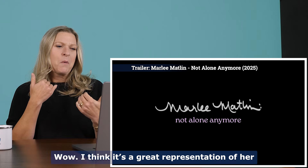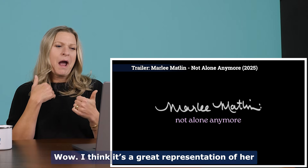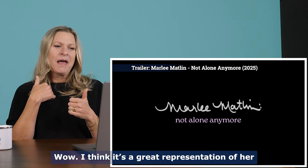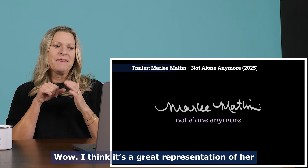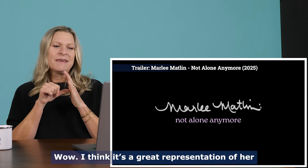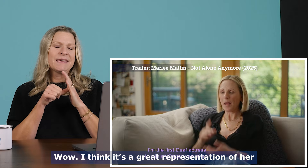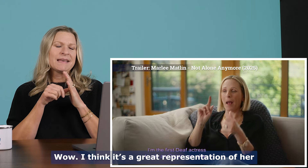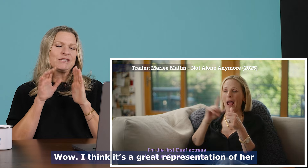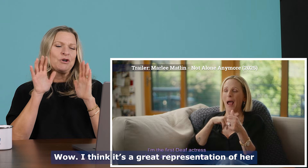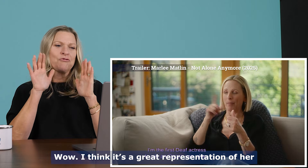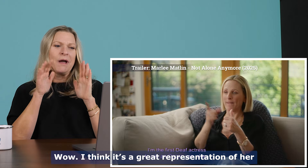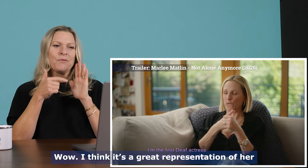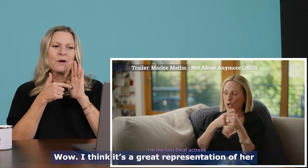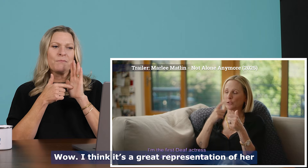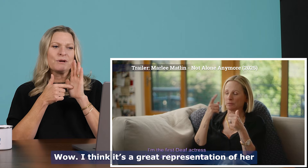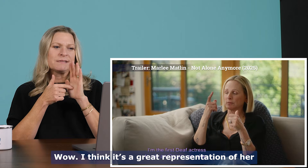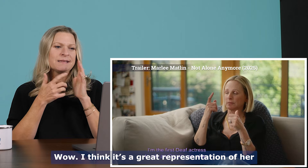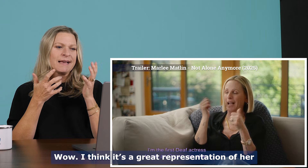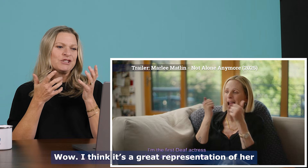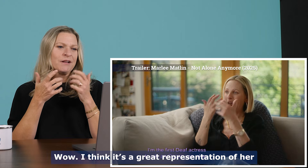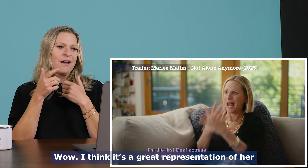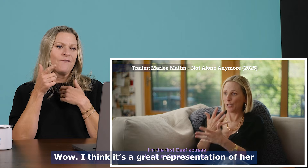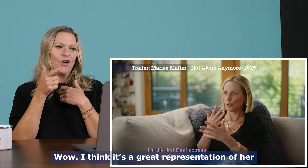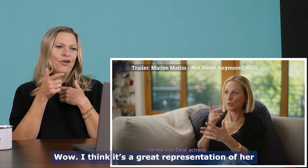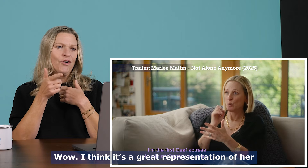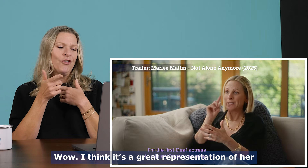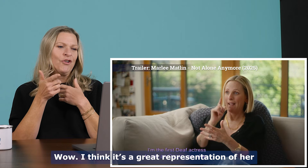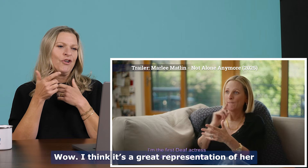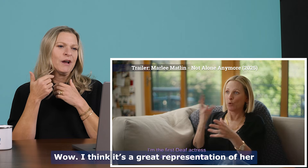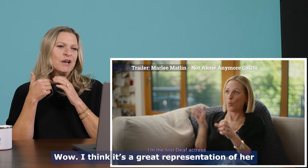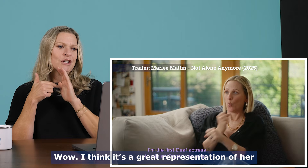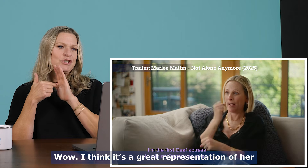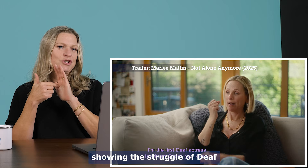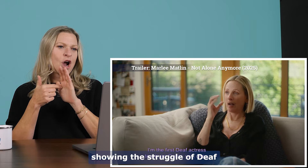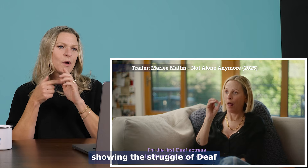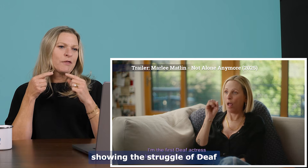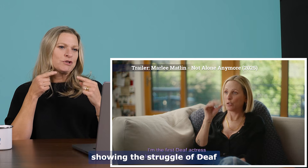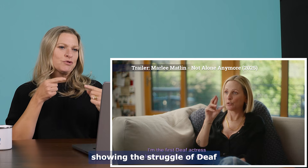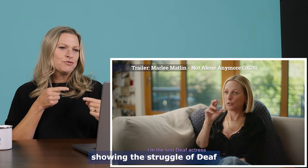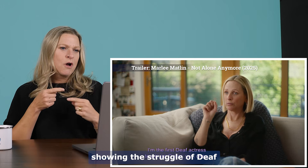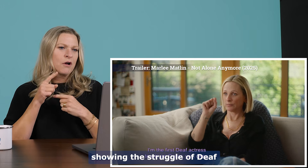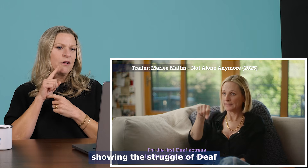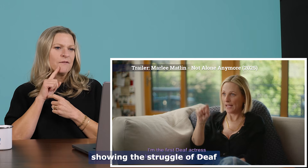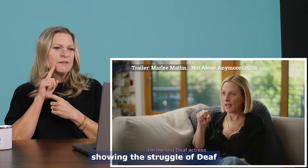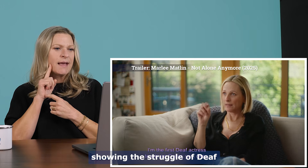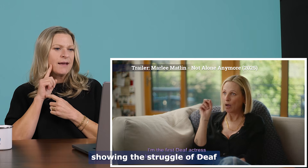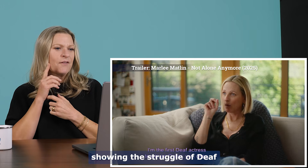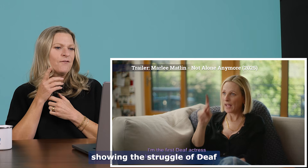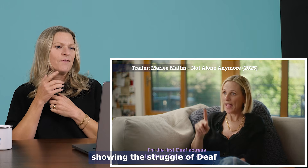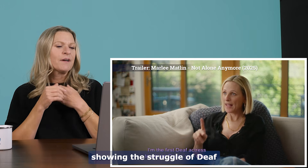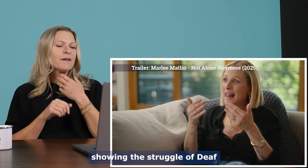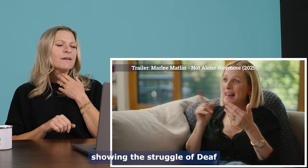Wow. I think it’s a great representation of her showing the struggle of Deaf